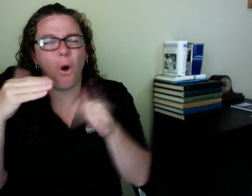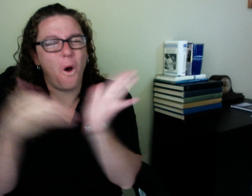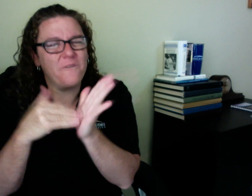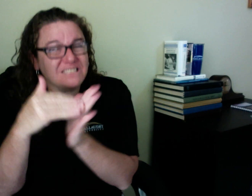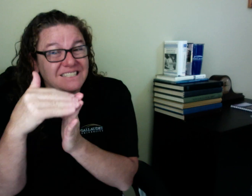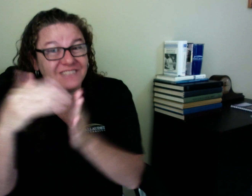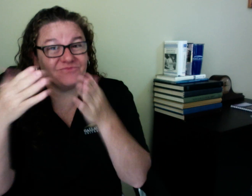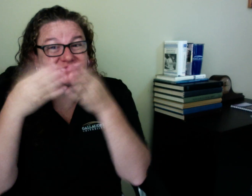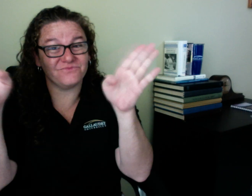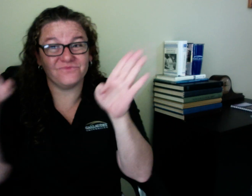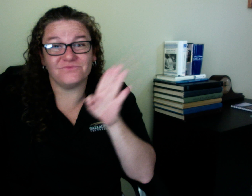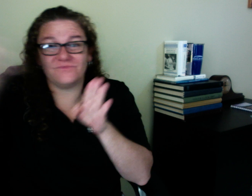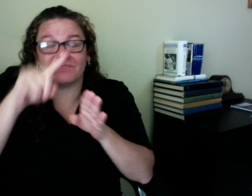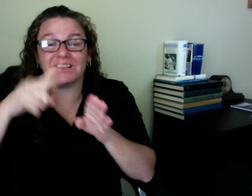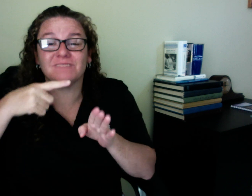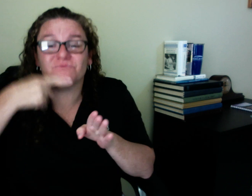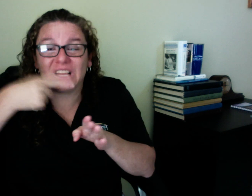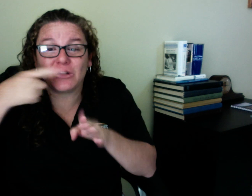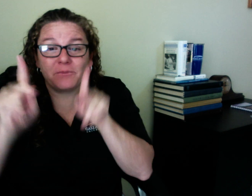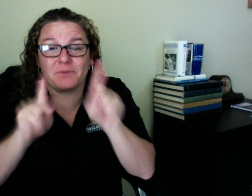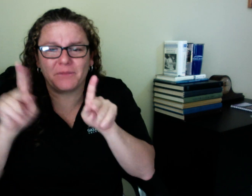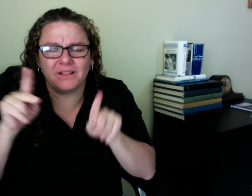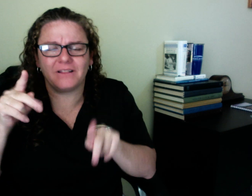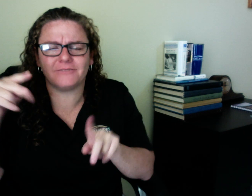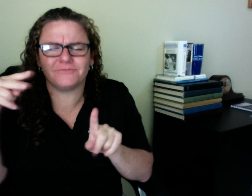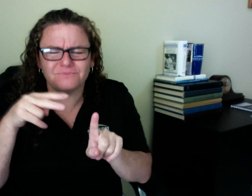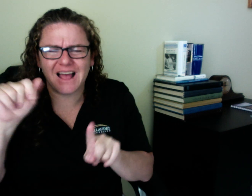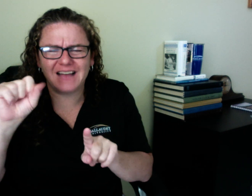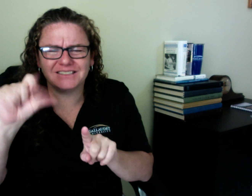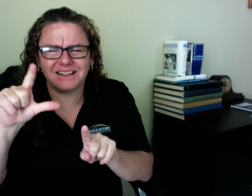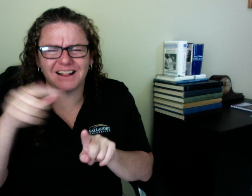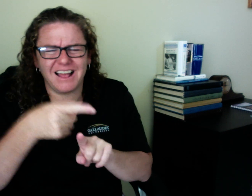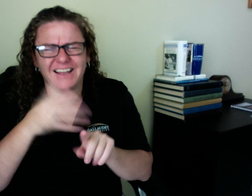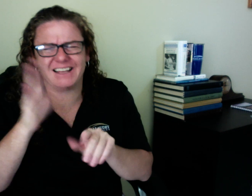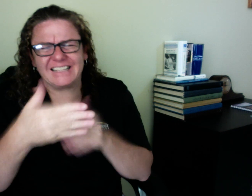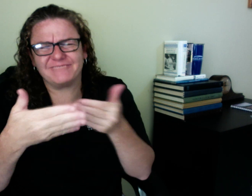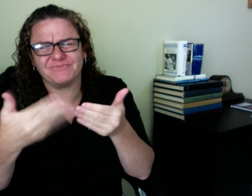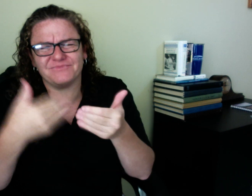Often hearing people perceive ASL as being easier,